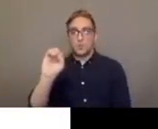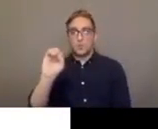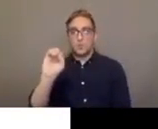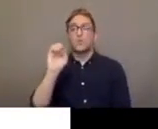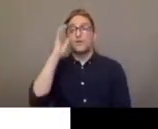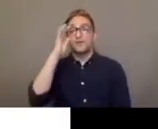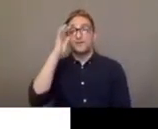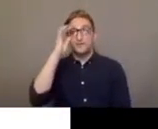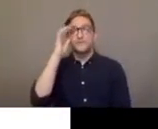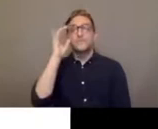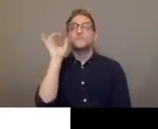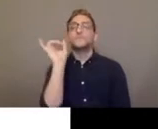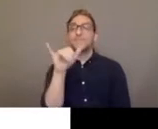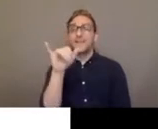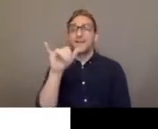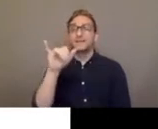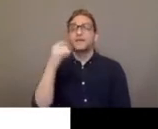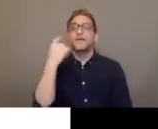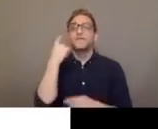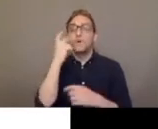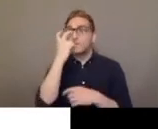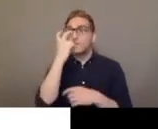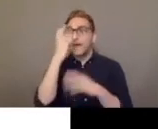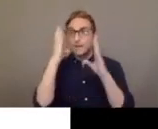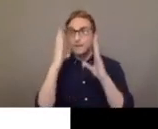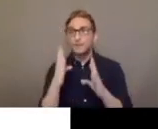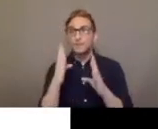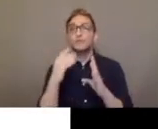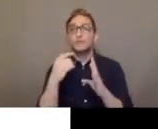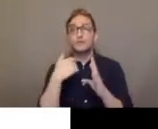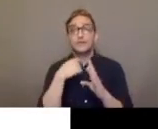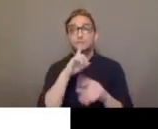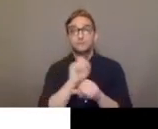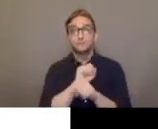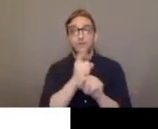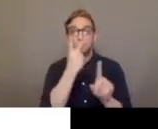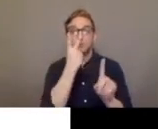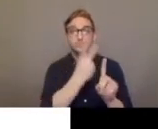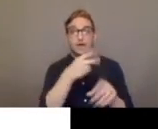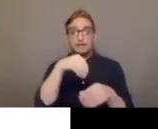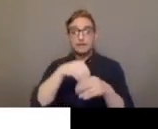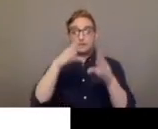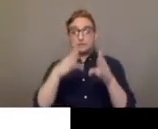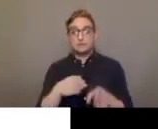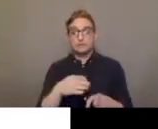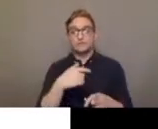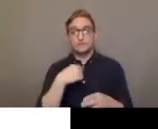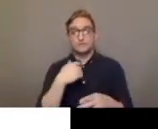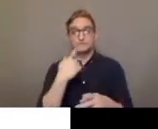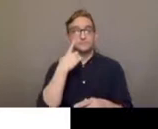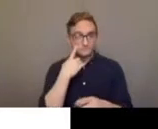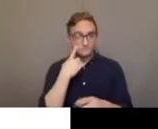This is a device for a blind individual, I actually saw it in person, I went to the ADA